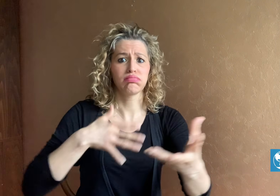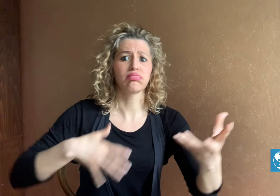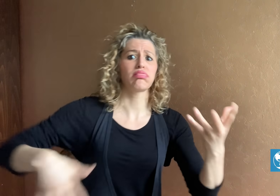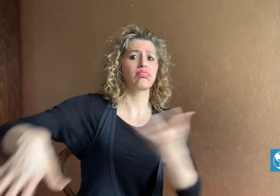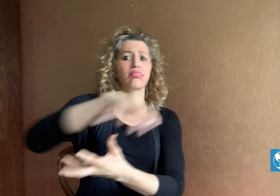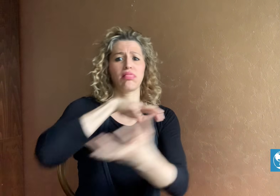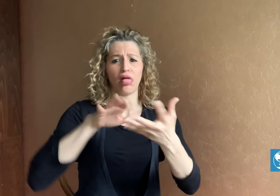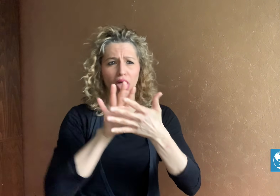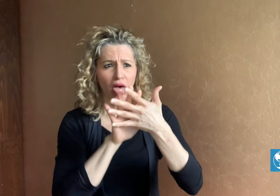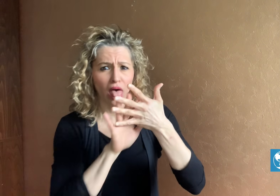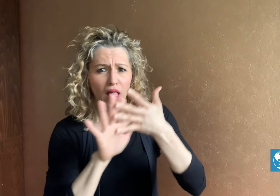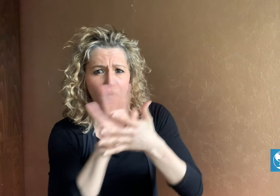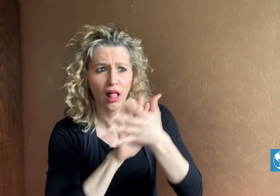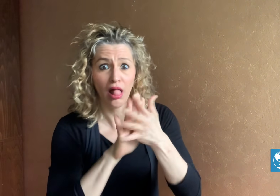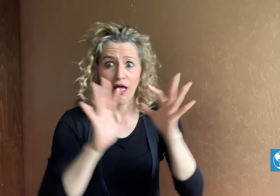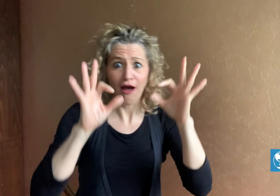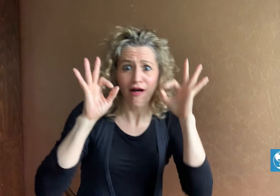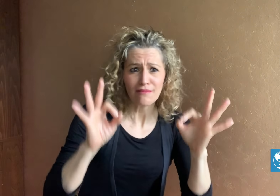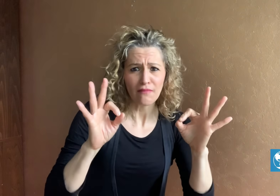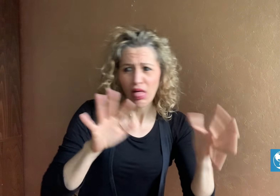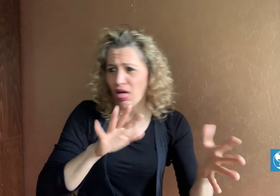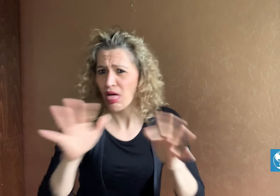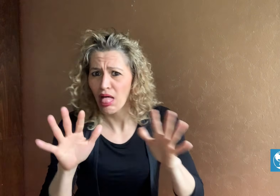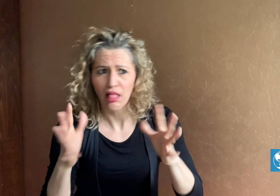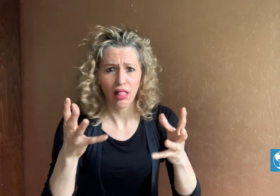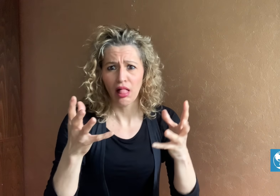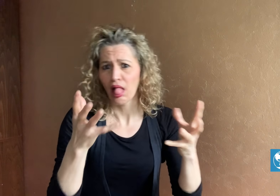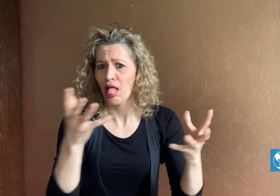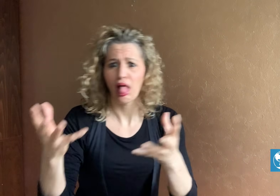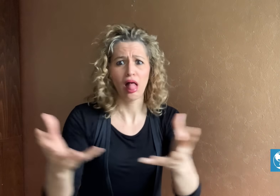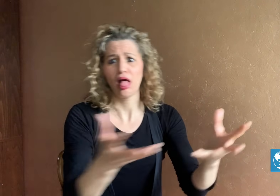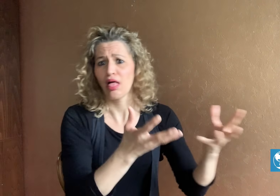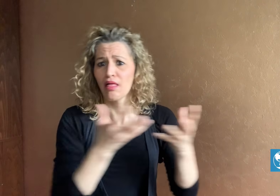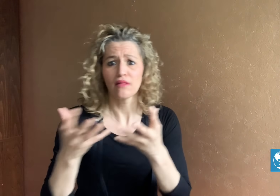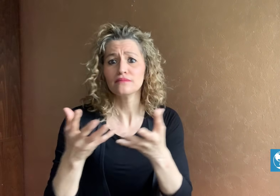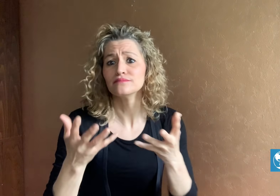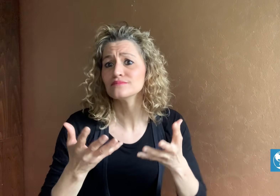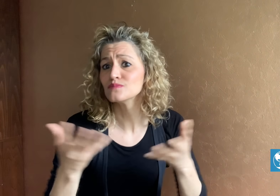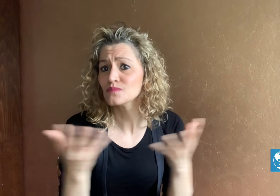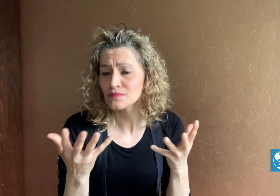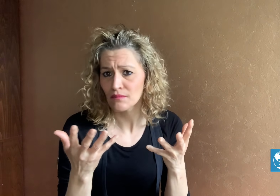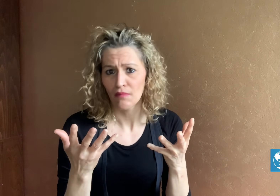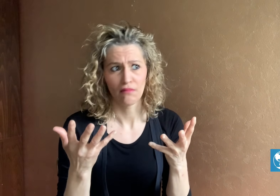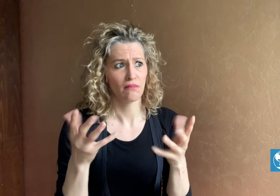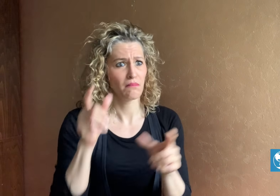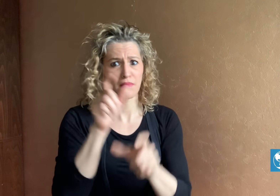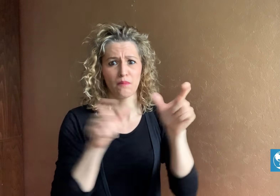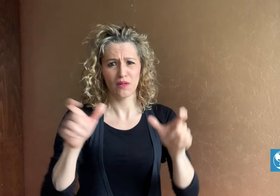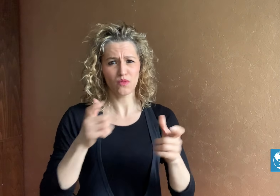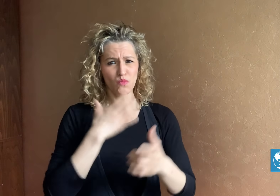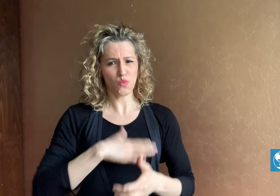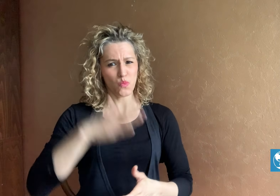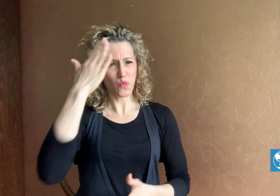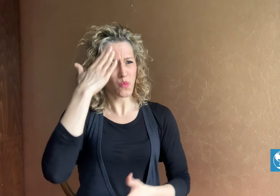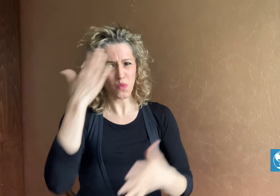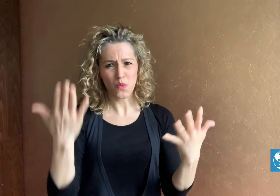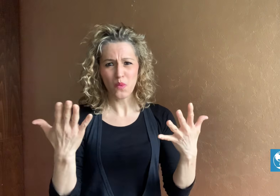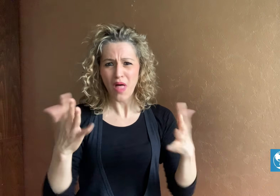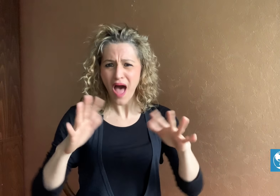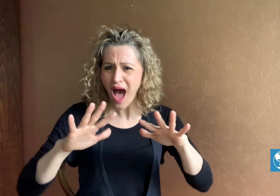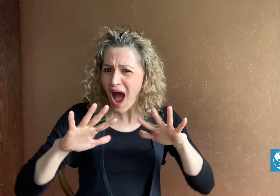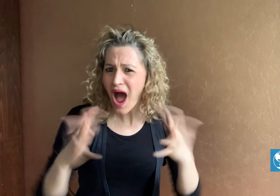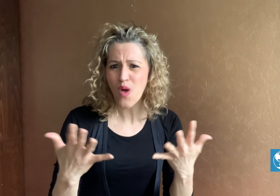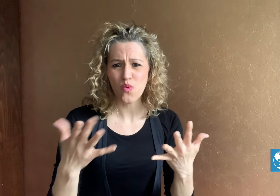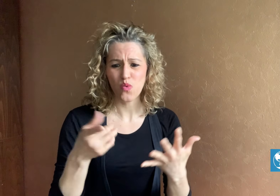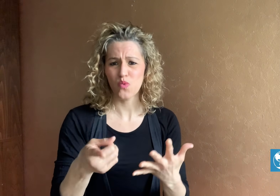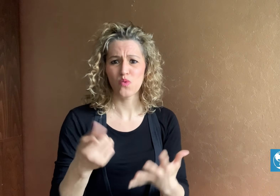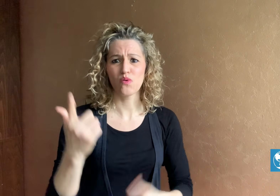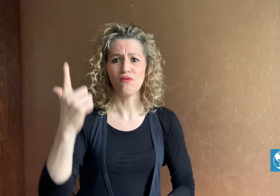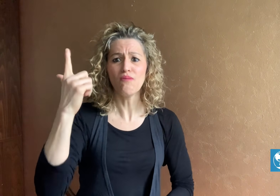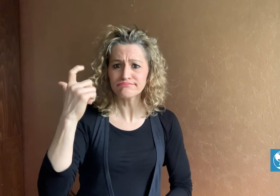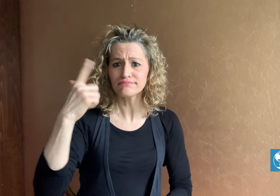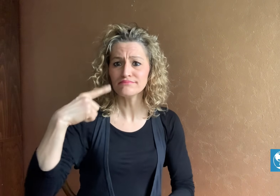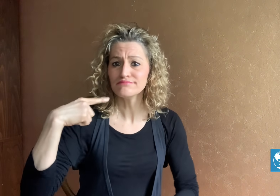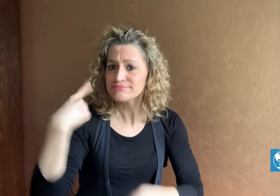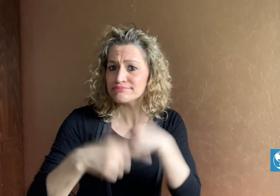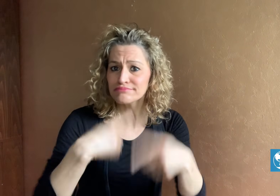there are some confusing talks about how it all started.